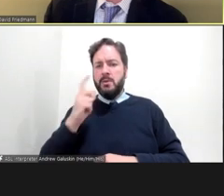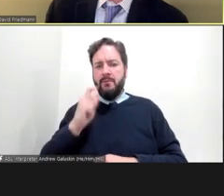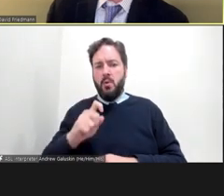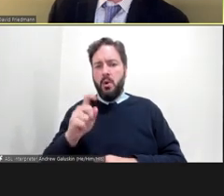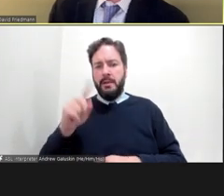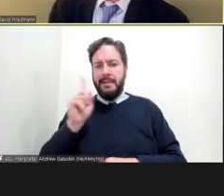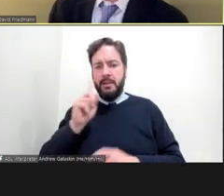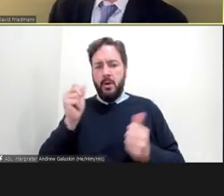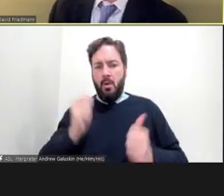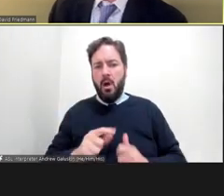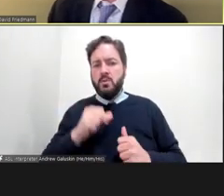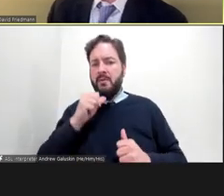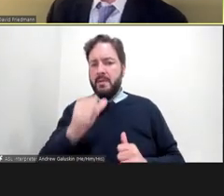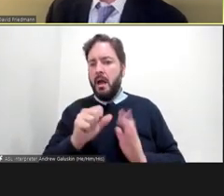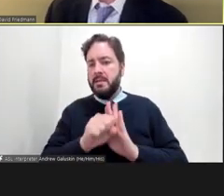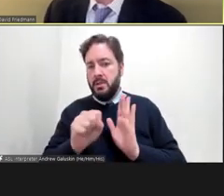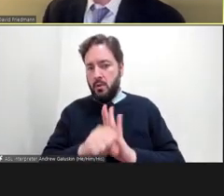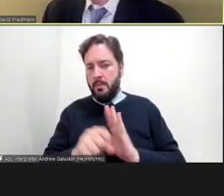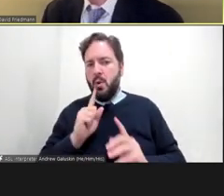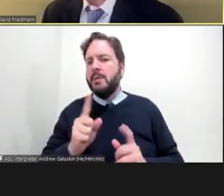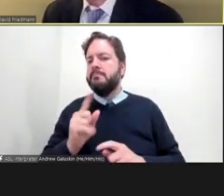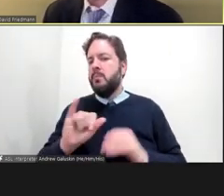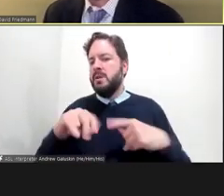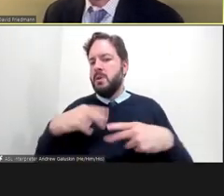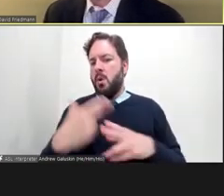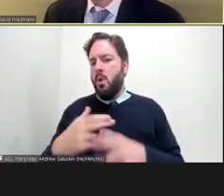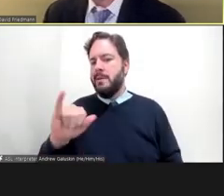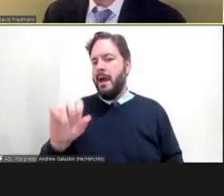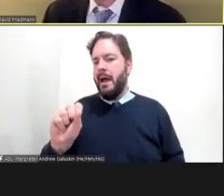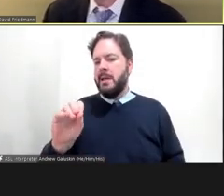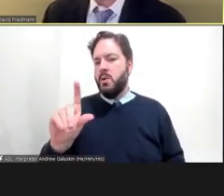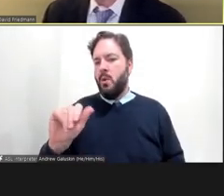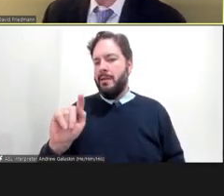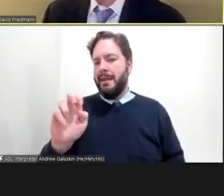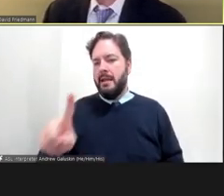non-syndromic hearing loss. Isolated hearing loss that's not associated with other medical issues.